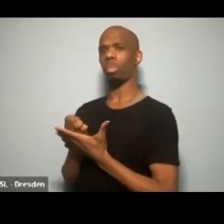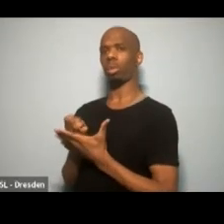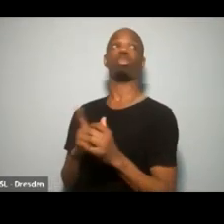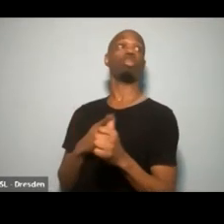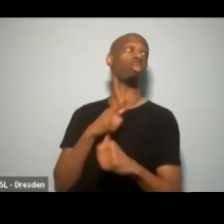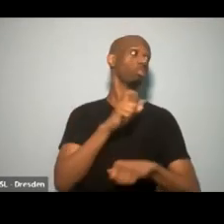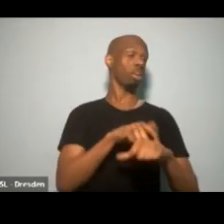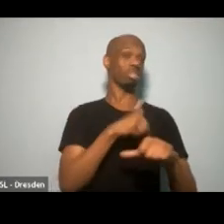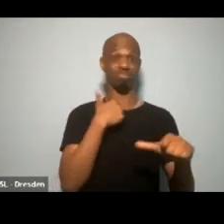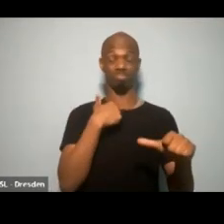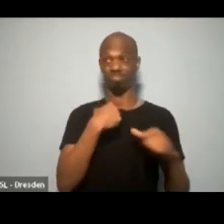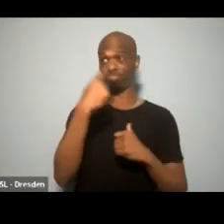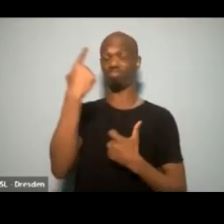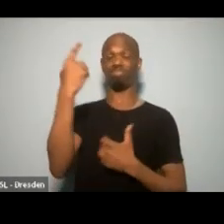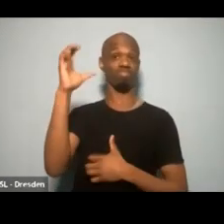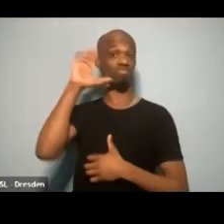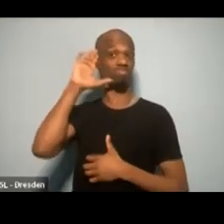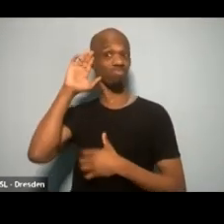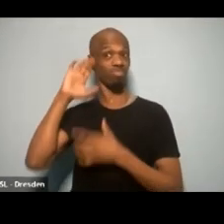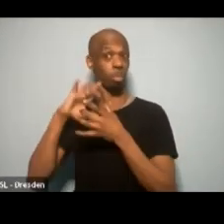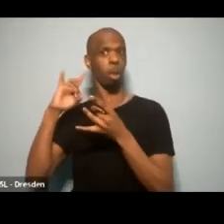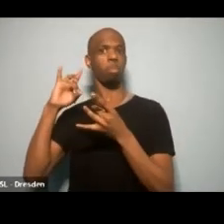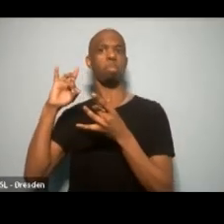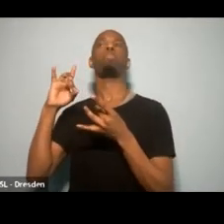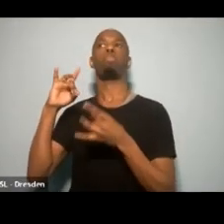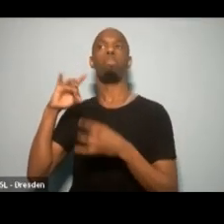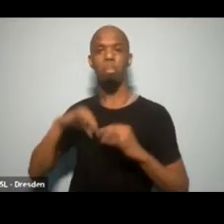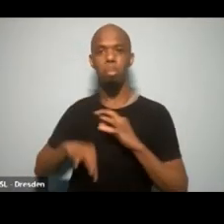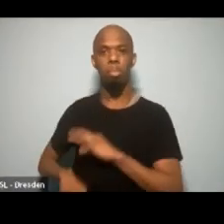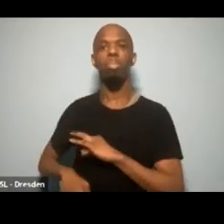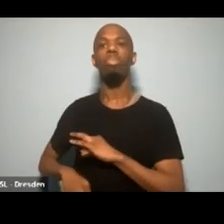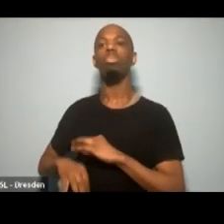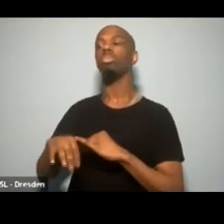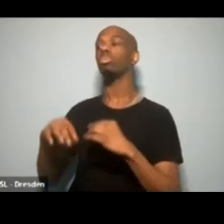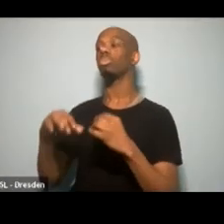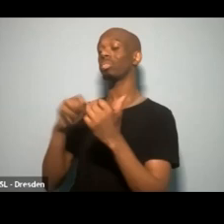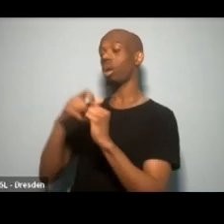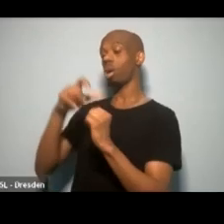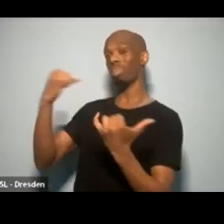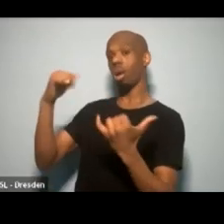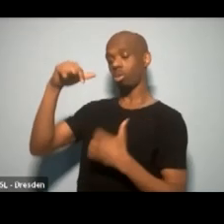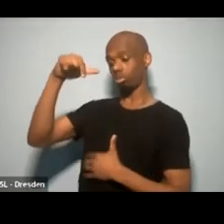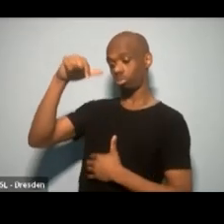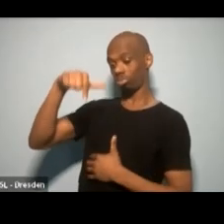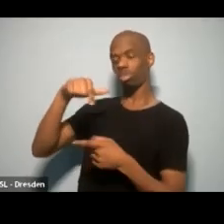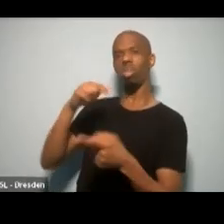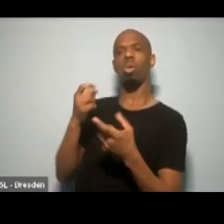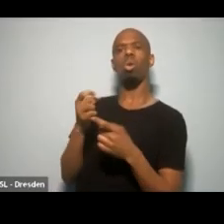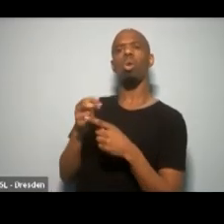And how this Orange Economy can open opportunities for diplomacy and soft power.